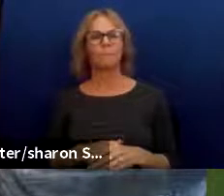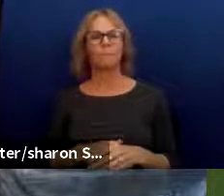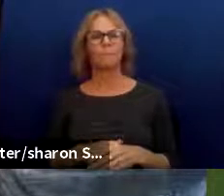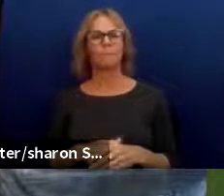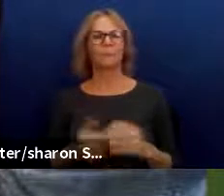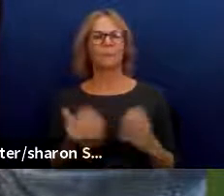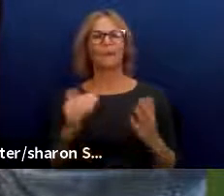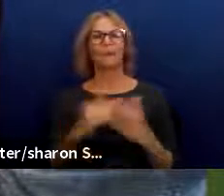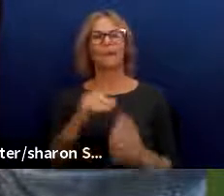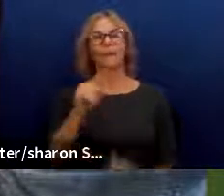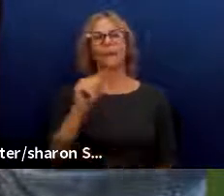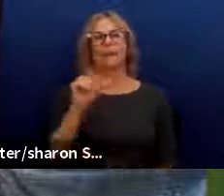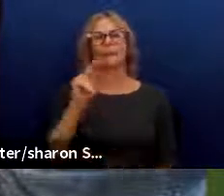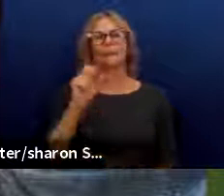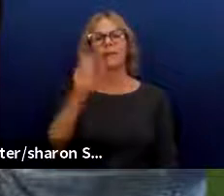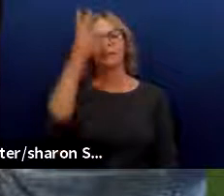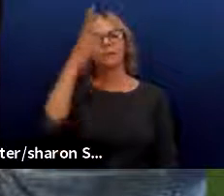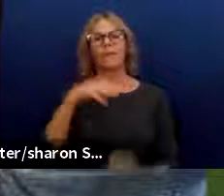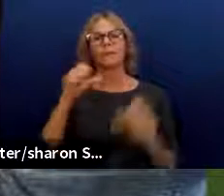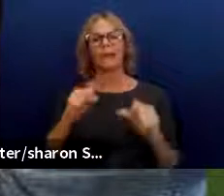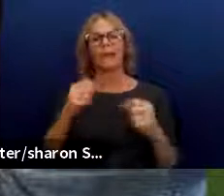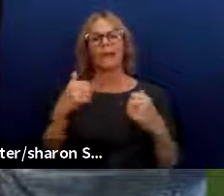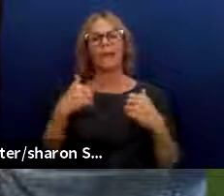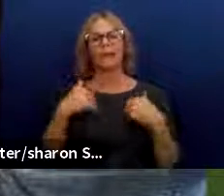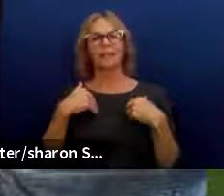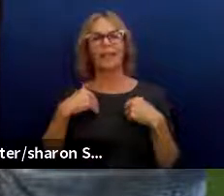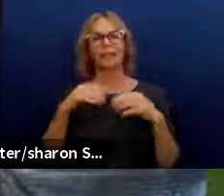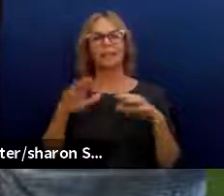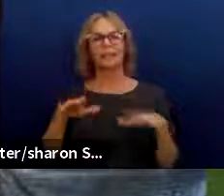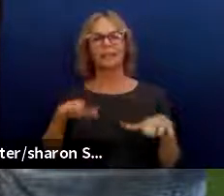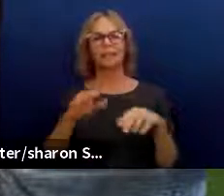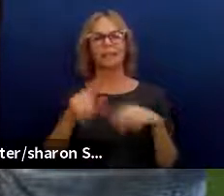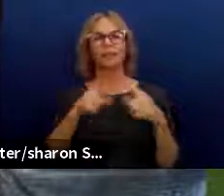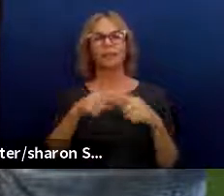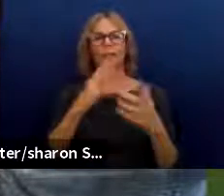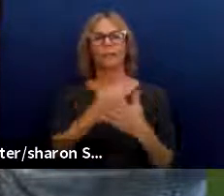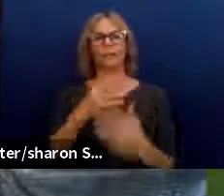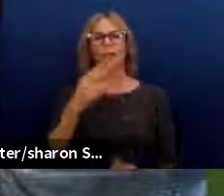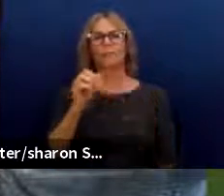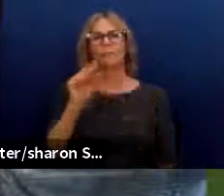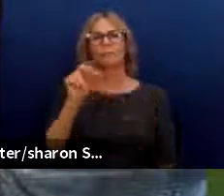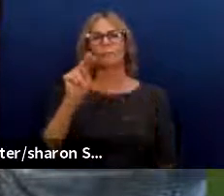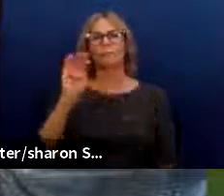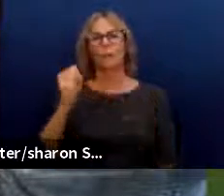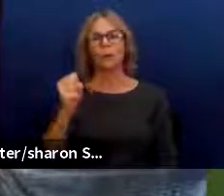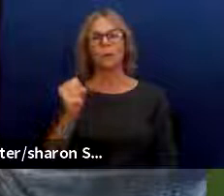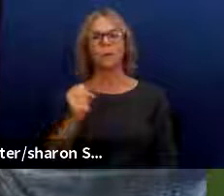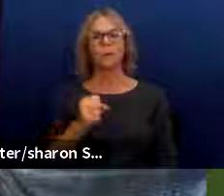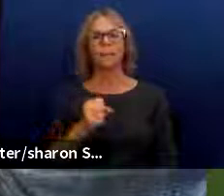trans men are perfectly capable of having children when they go off of their hormones. You know where it might be, it might look a